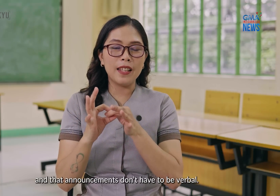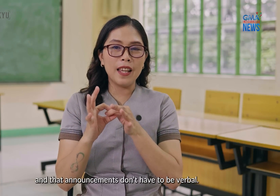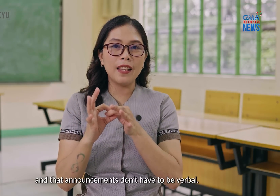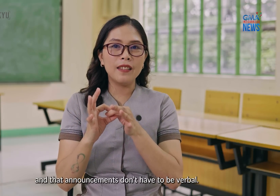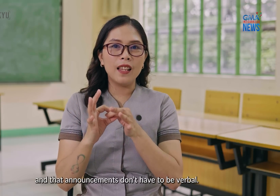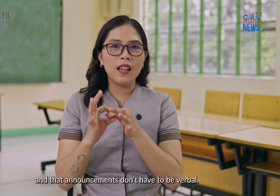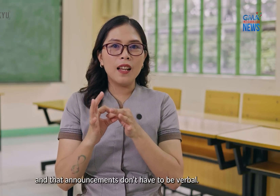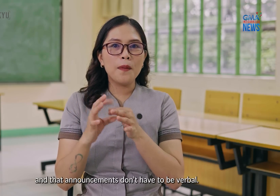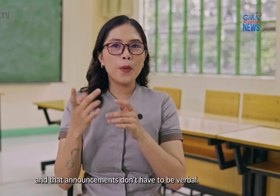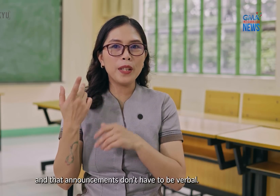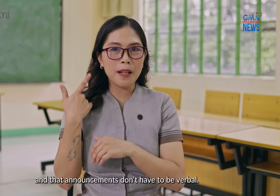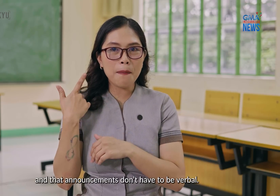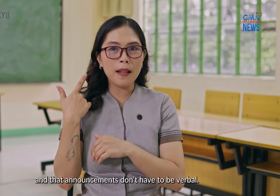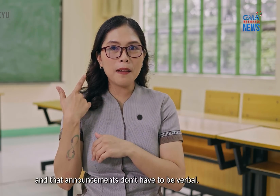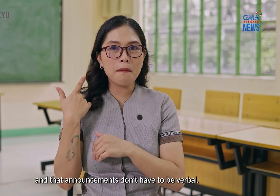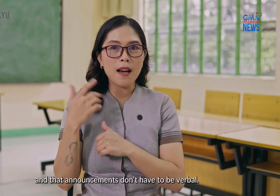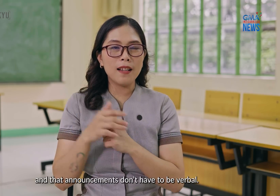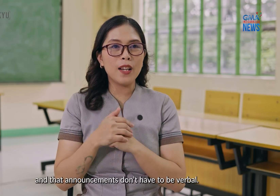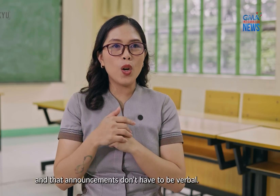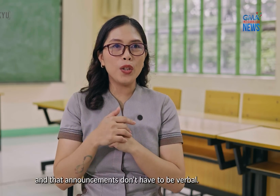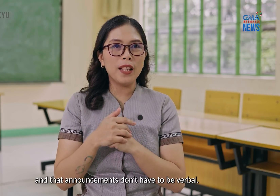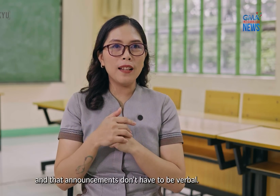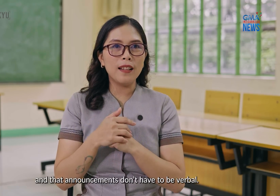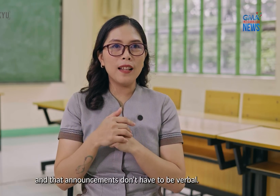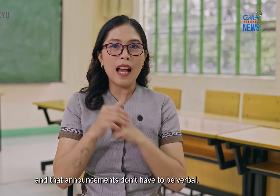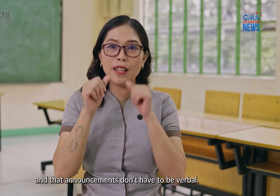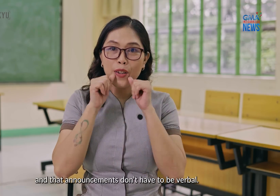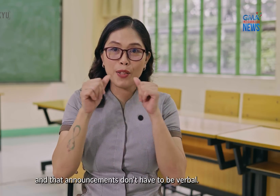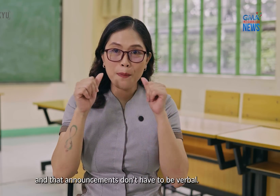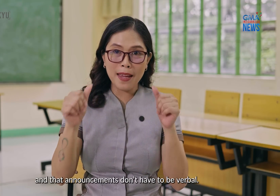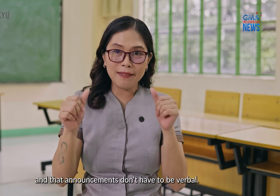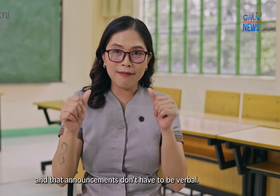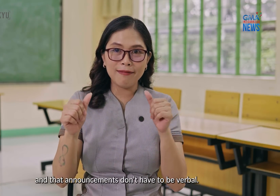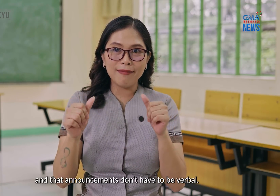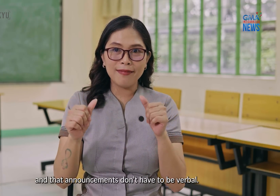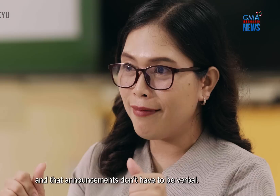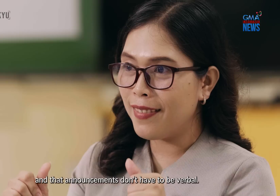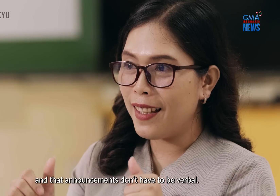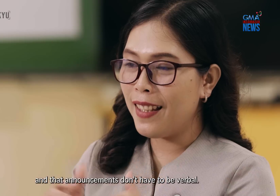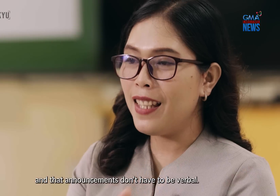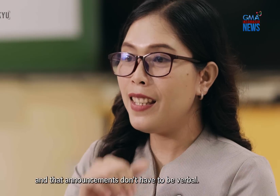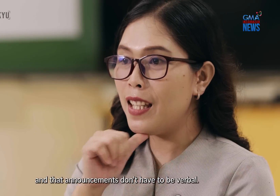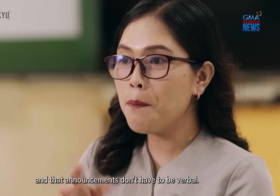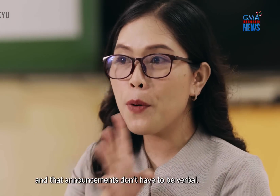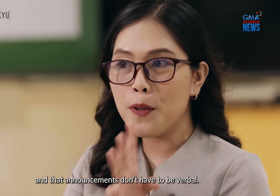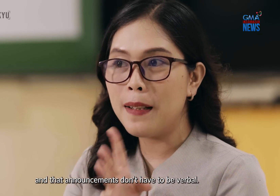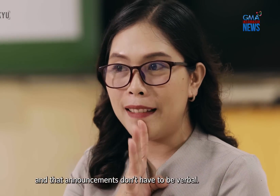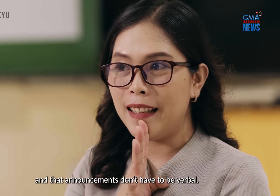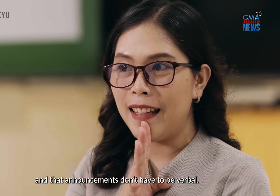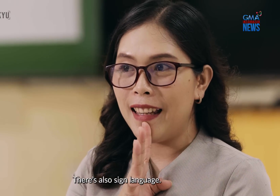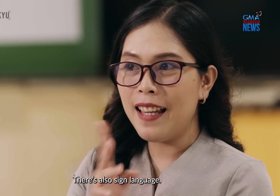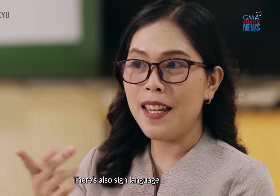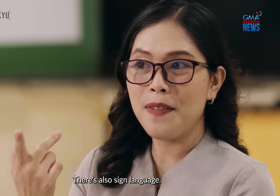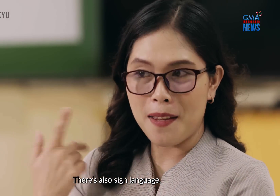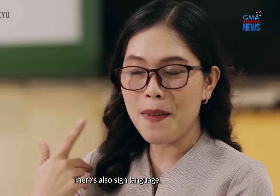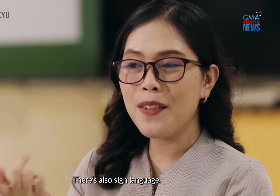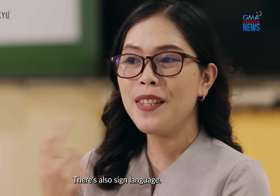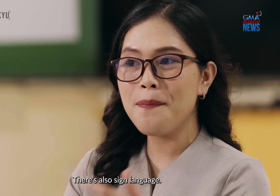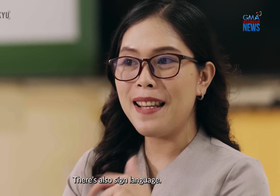So I help them with awareness, showing that we have Deaf individuals who can actually connect with us